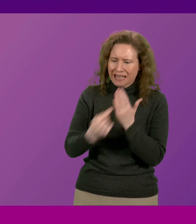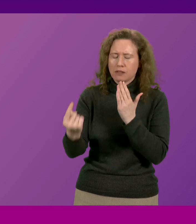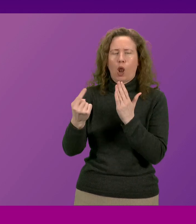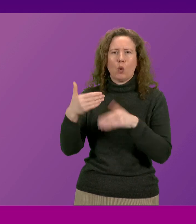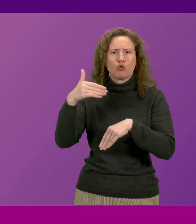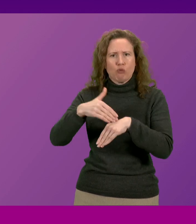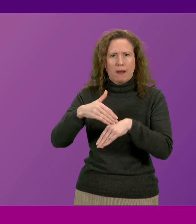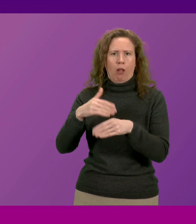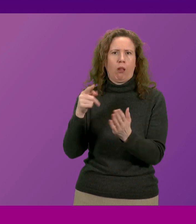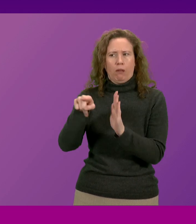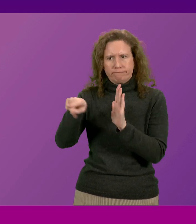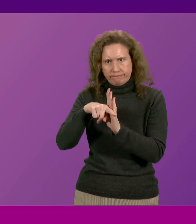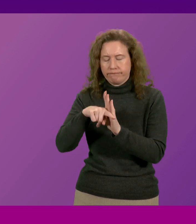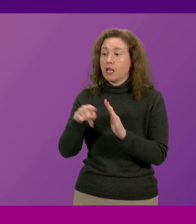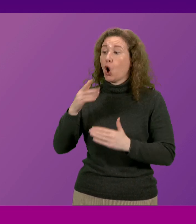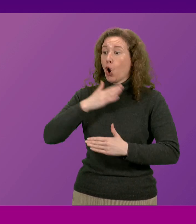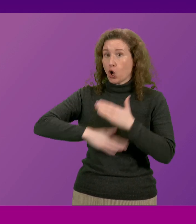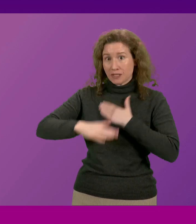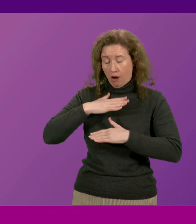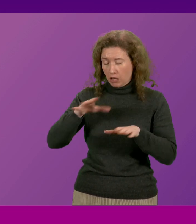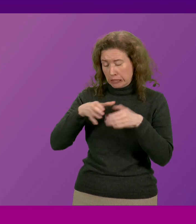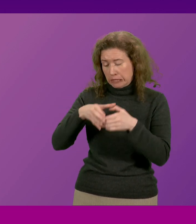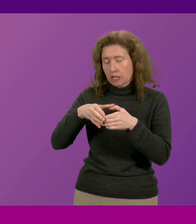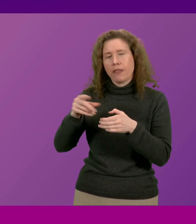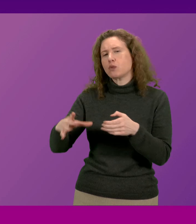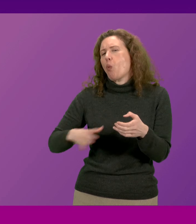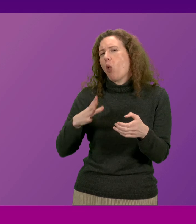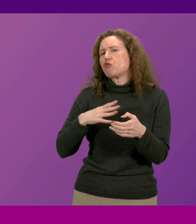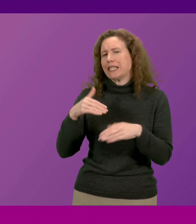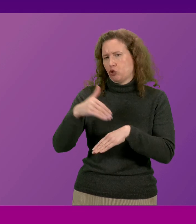Conduct amounting to non-fatal strangulation is already a criminal offence under the common